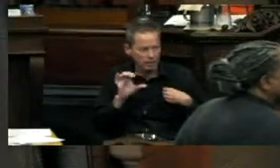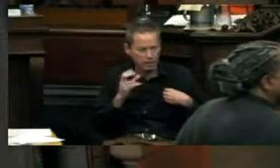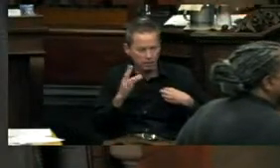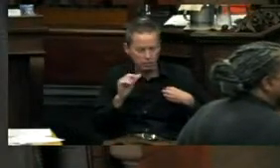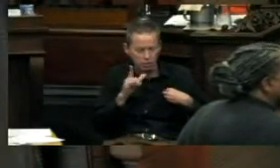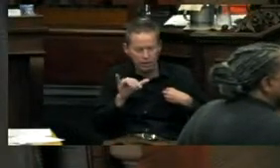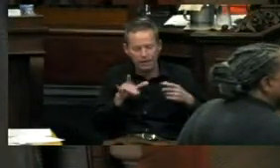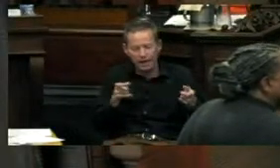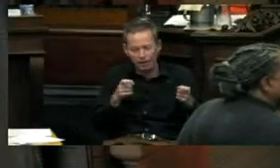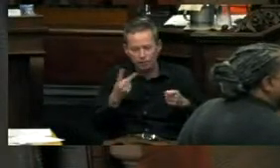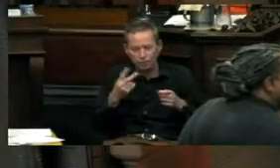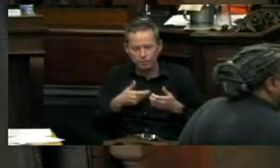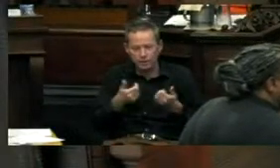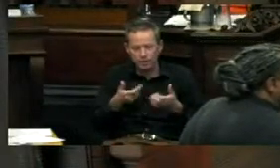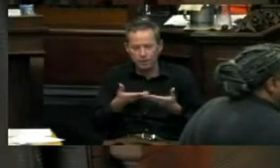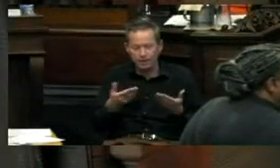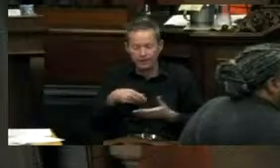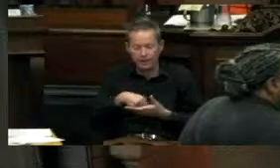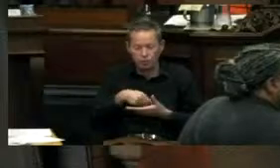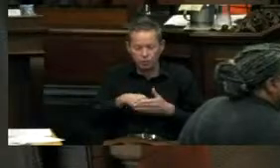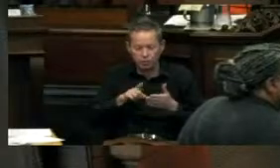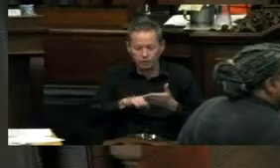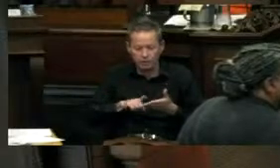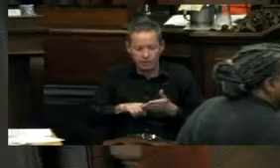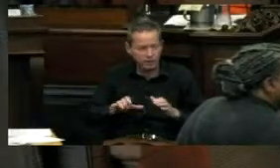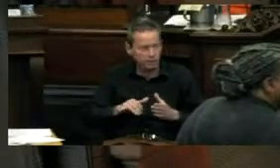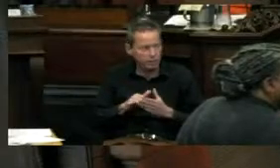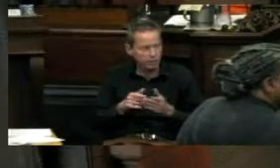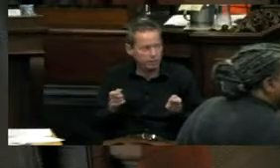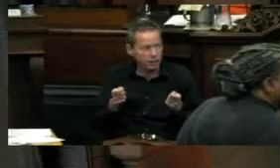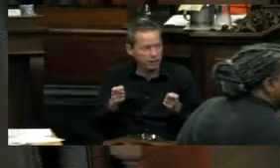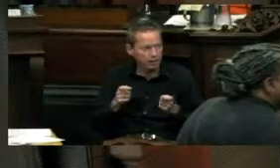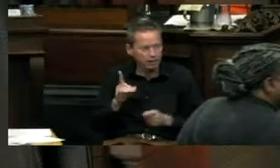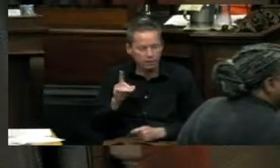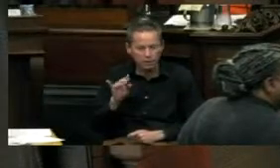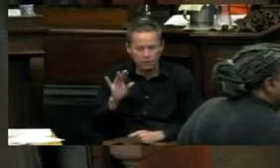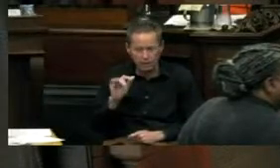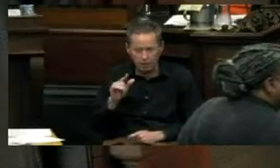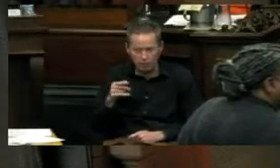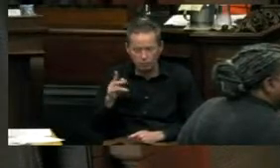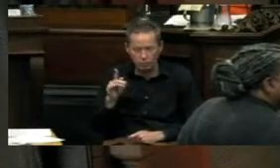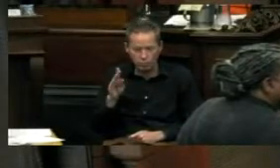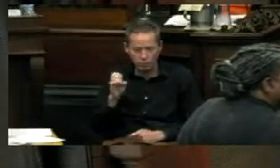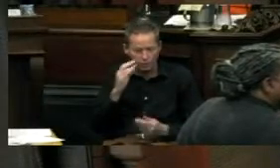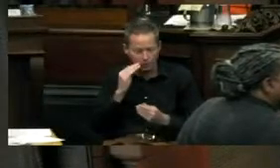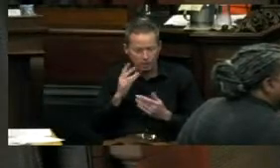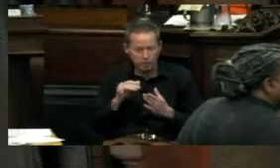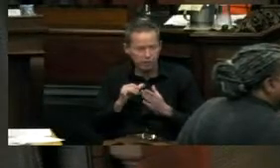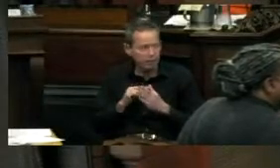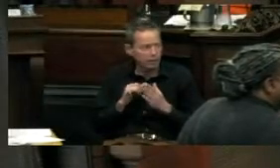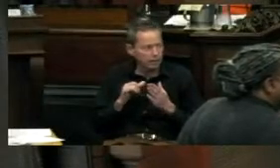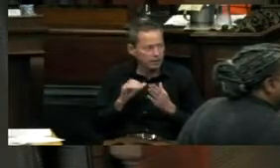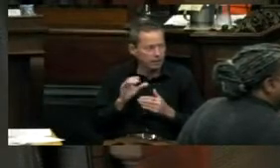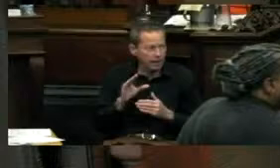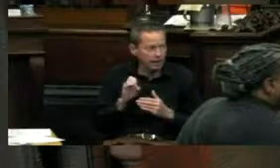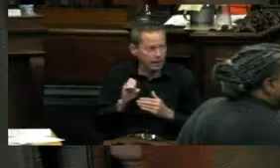don't expect it will be. I think the situation you're talking about is the and it gets confusing because Andy Kelly handled two separate matters, right? The internal